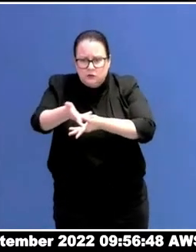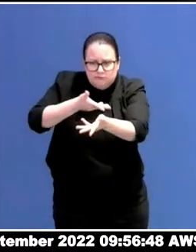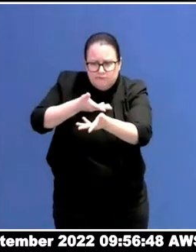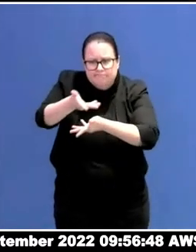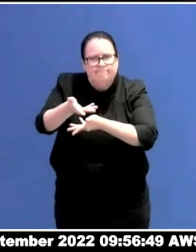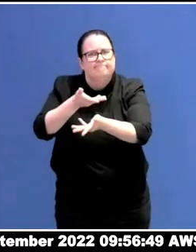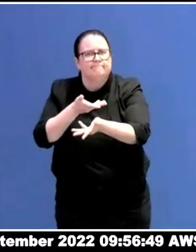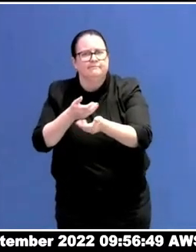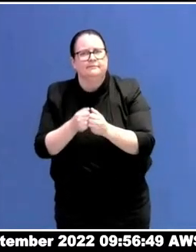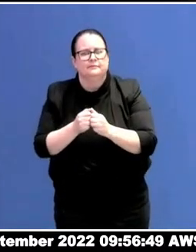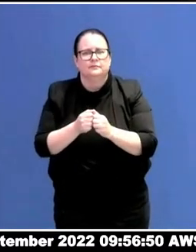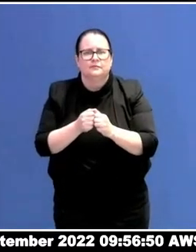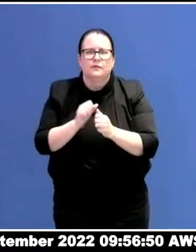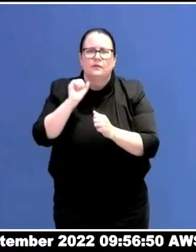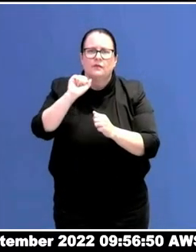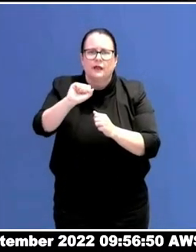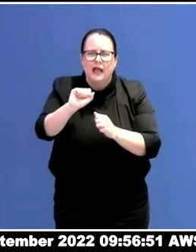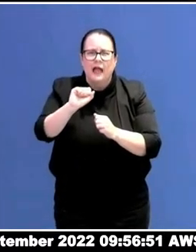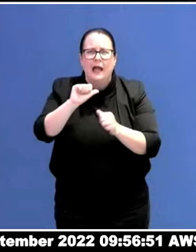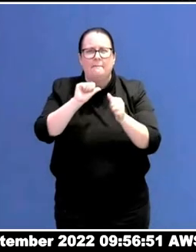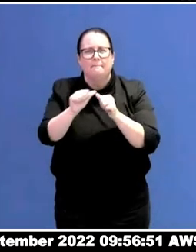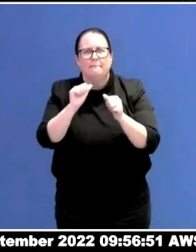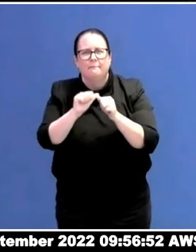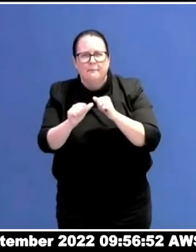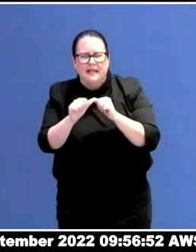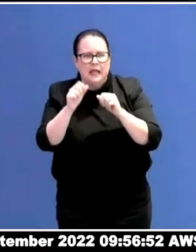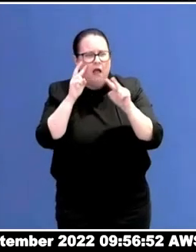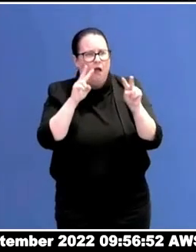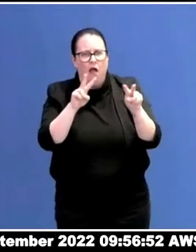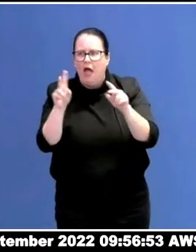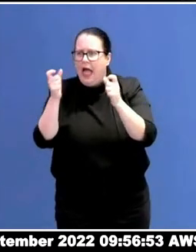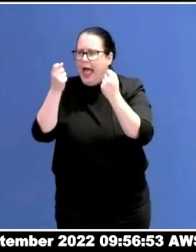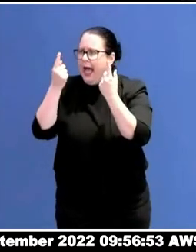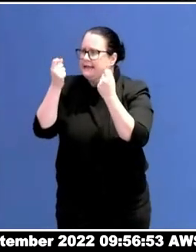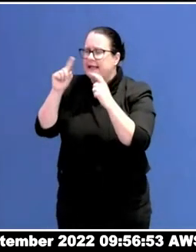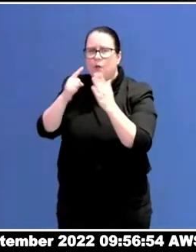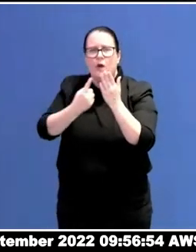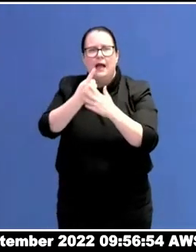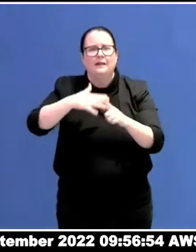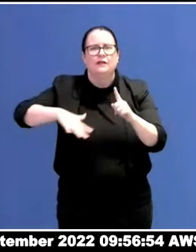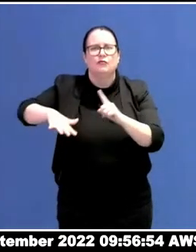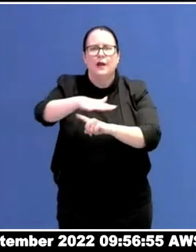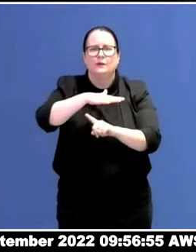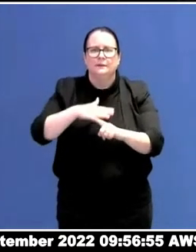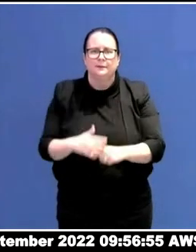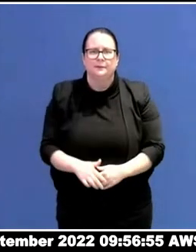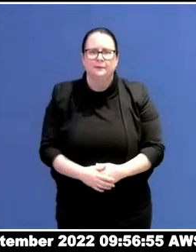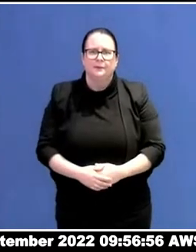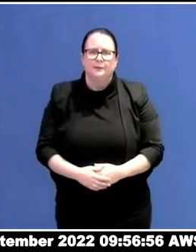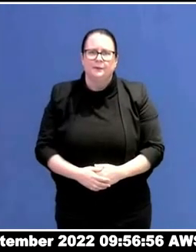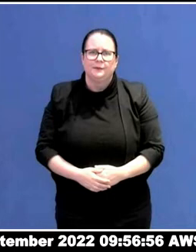He was more aware of what was going on in the world around him and more compliant.